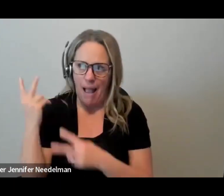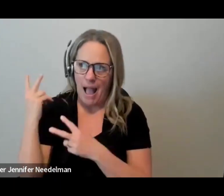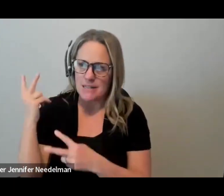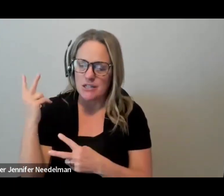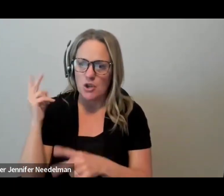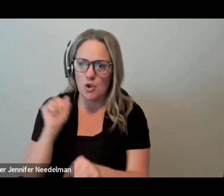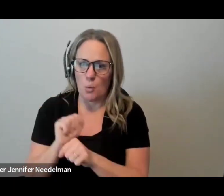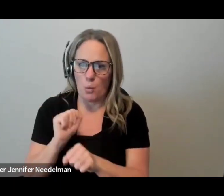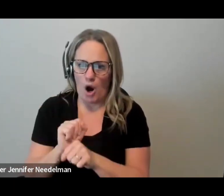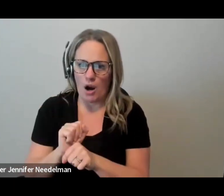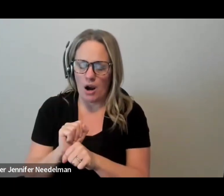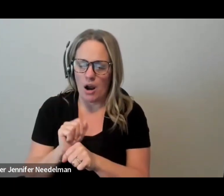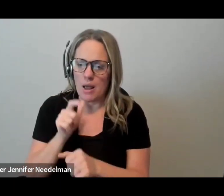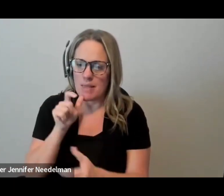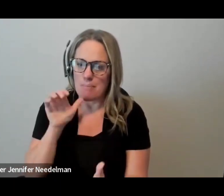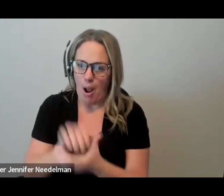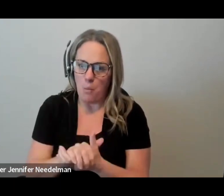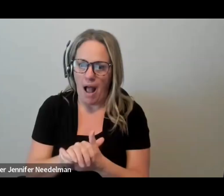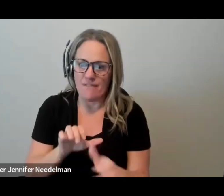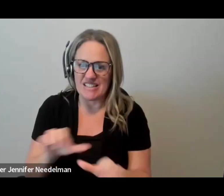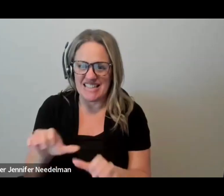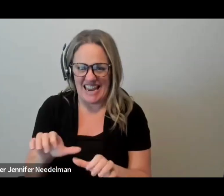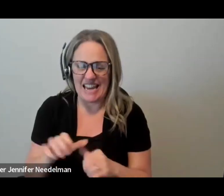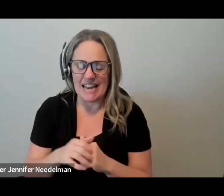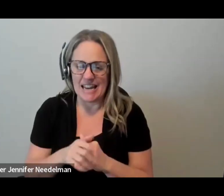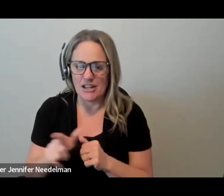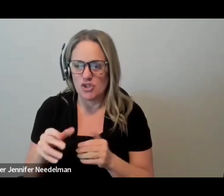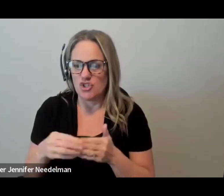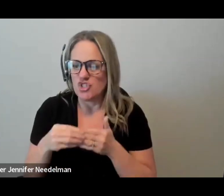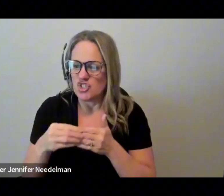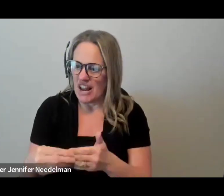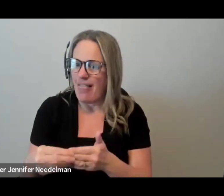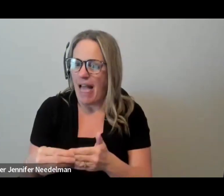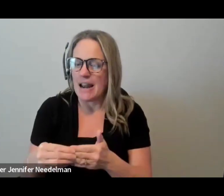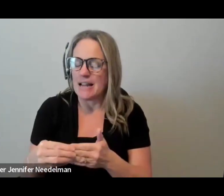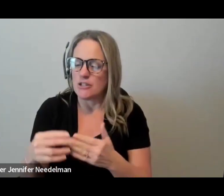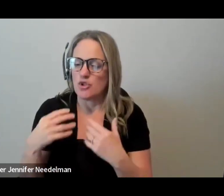leading with disability rights, Washington, and really like being a, a strong advocate in a,